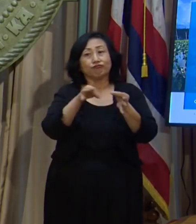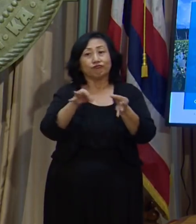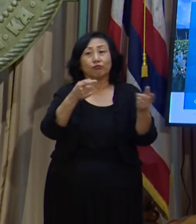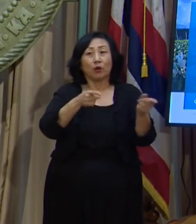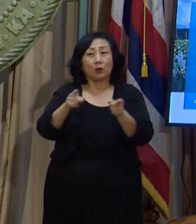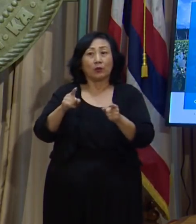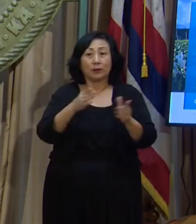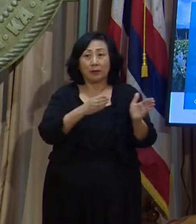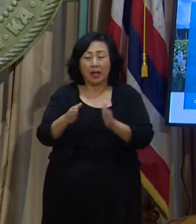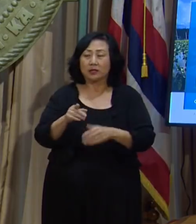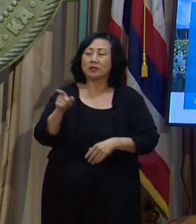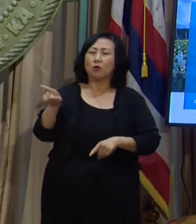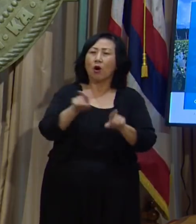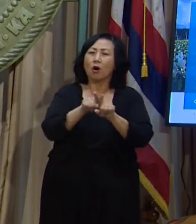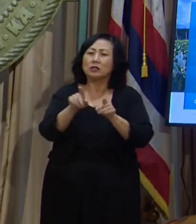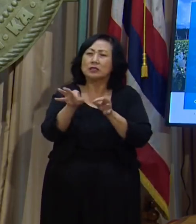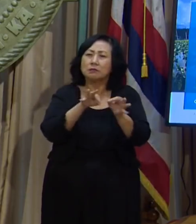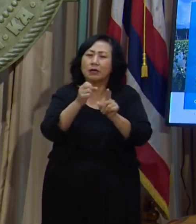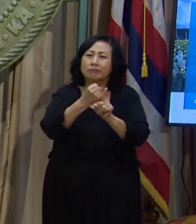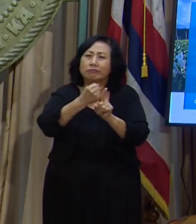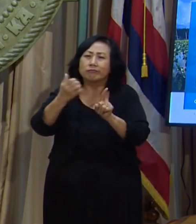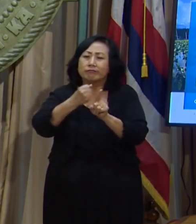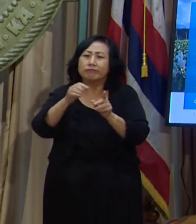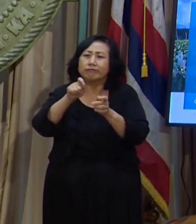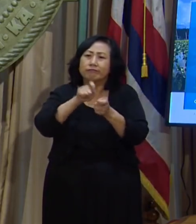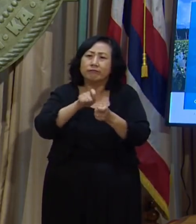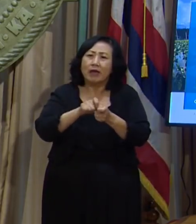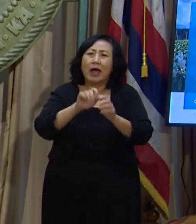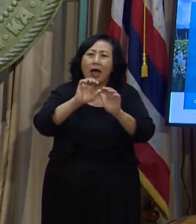OF THE STATE'S ECONOMIC RECOVERY EFFORTS. HERE'S HERE TODAY TO GIVE AN